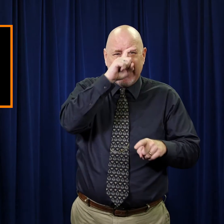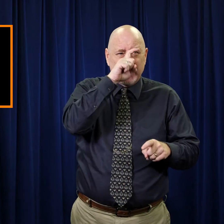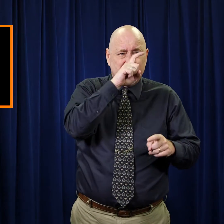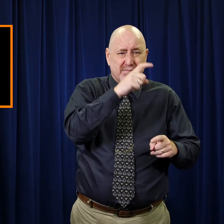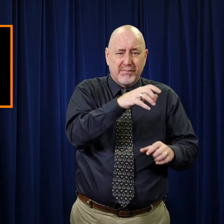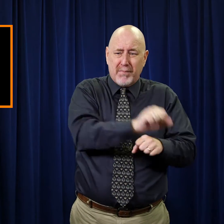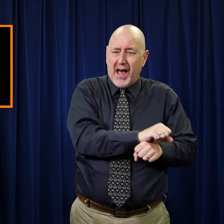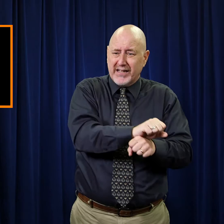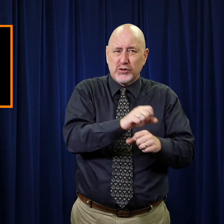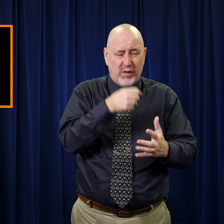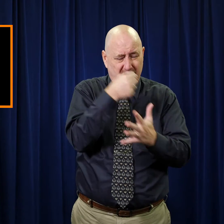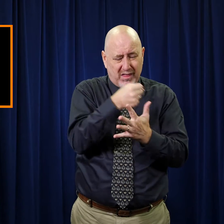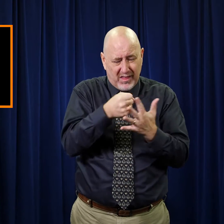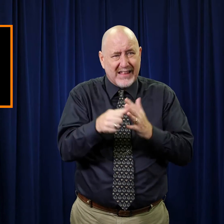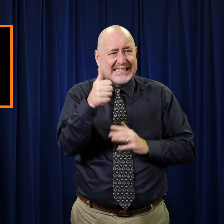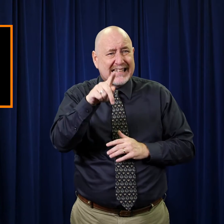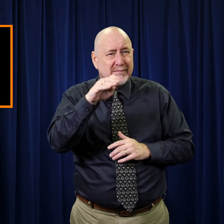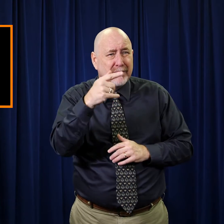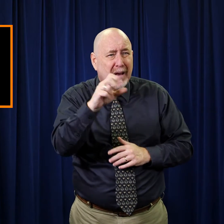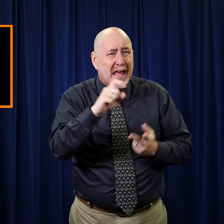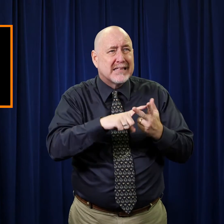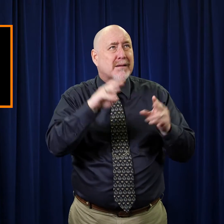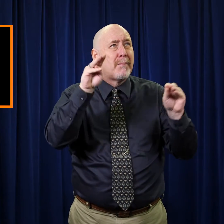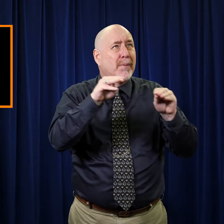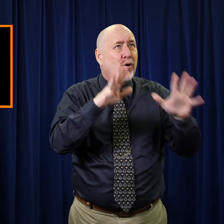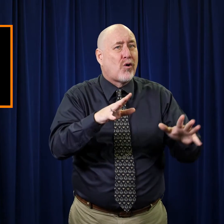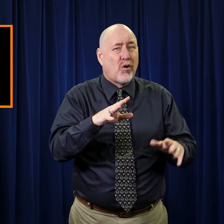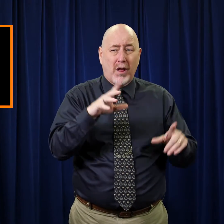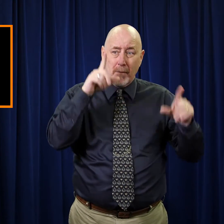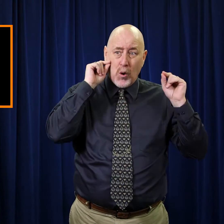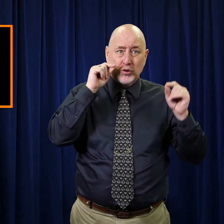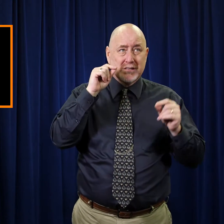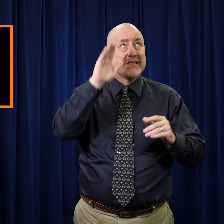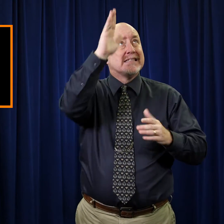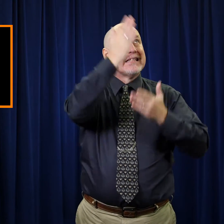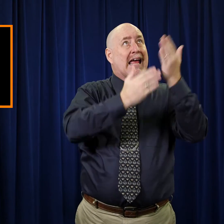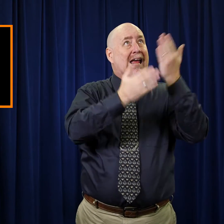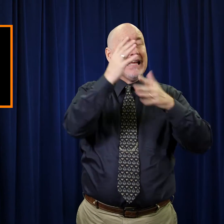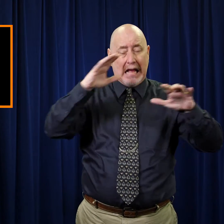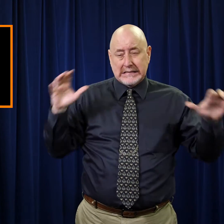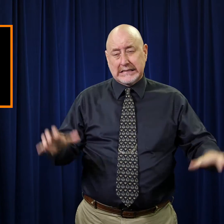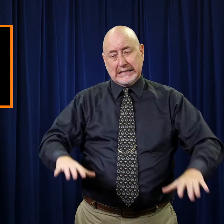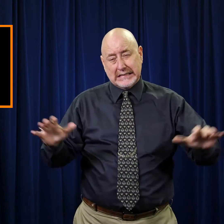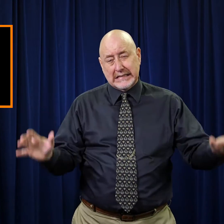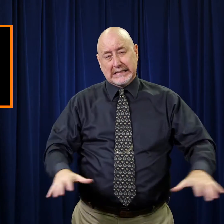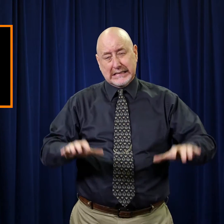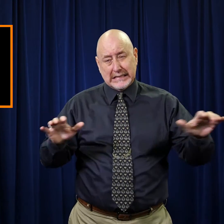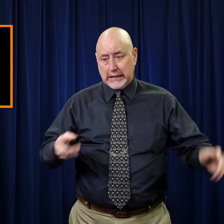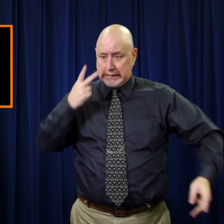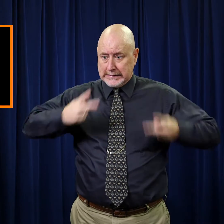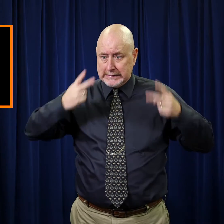delivered them Egyptian bondage with these massive plagues—the miraculous plagues. And Moses with the mighty hand of God has done all of these things